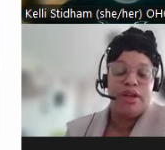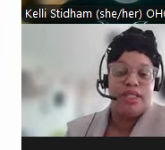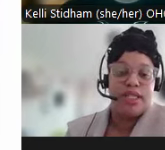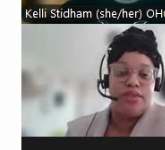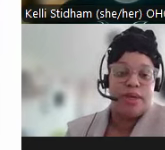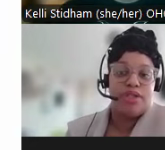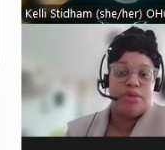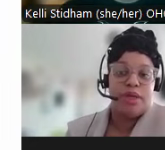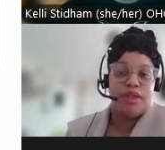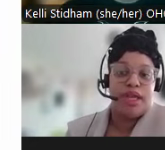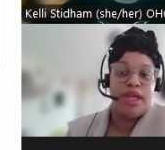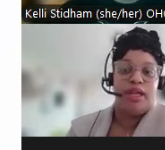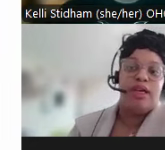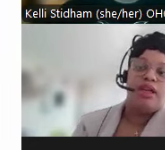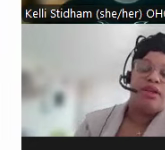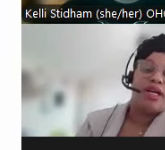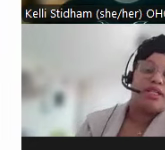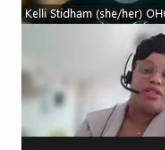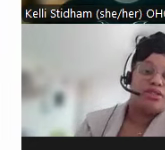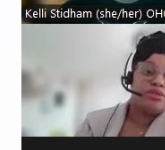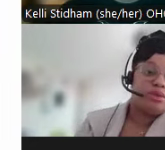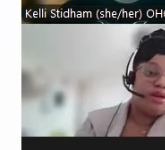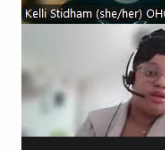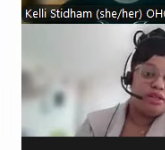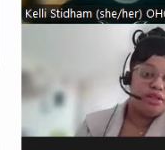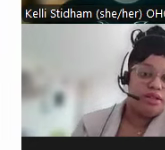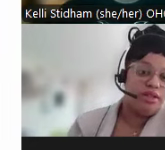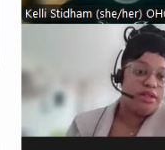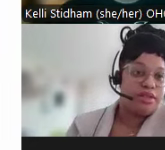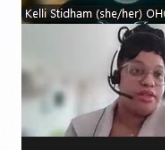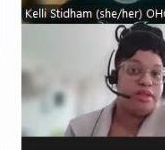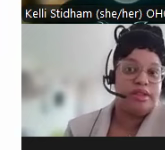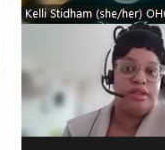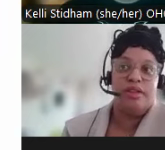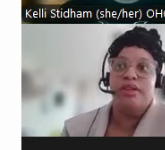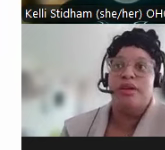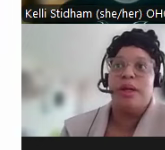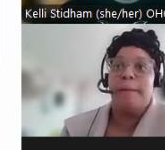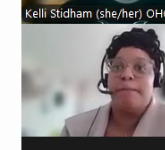contact information will be within the class schedule as well.